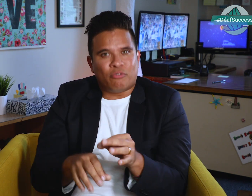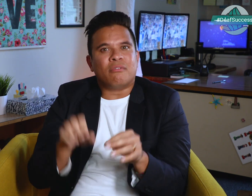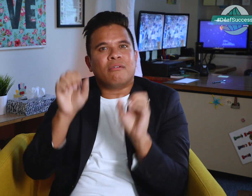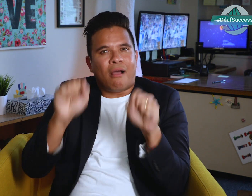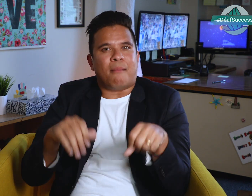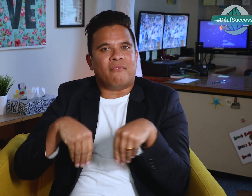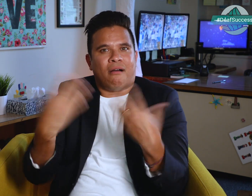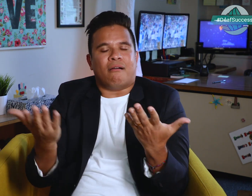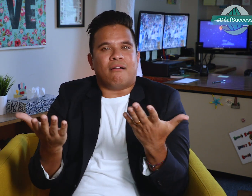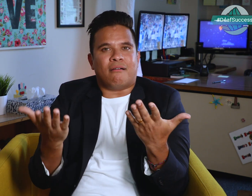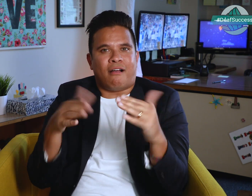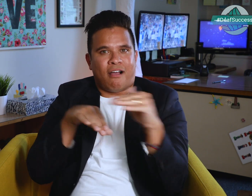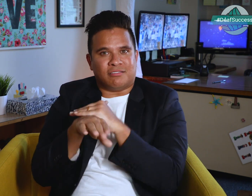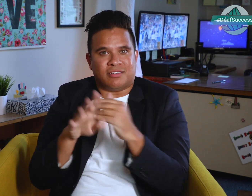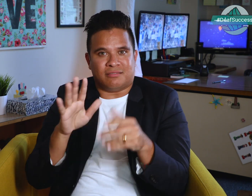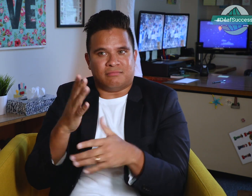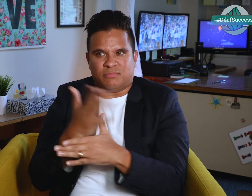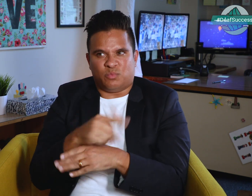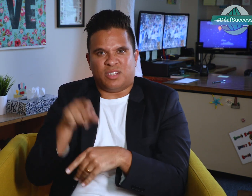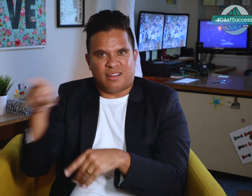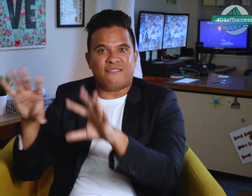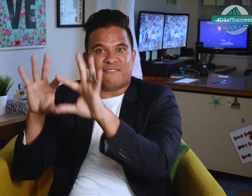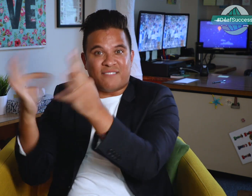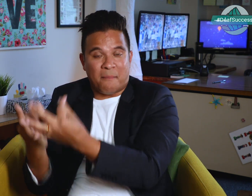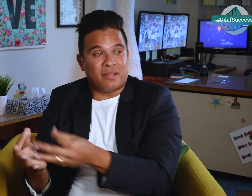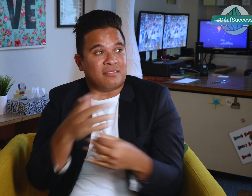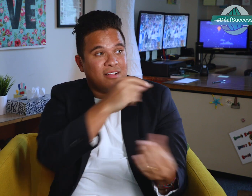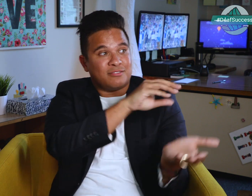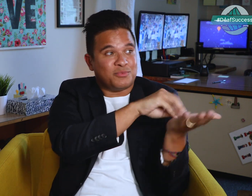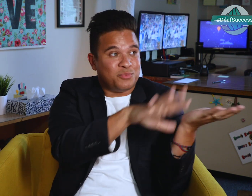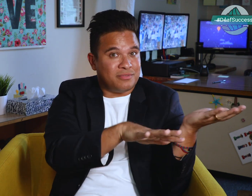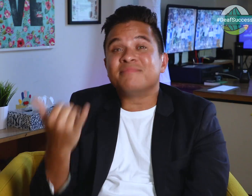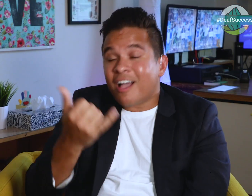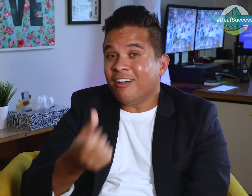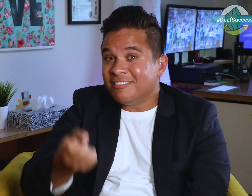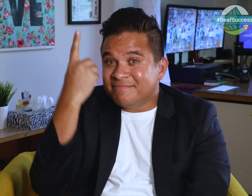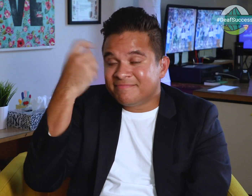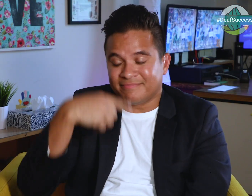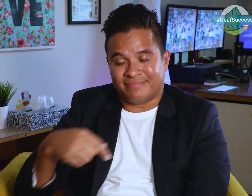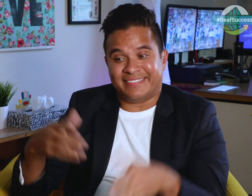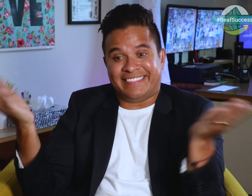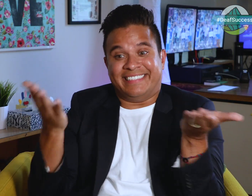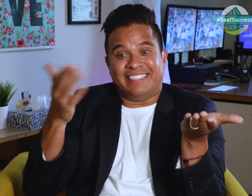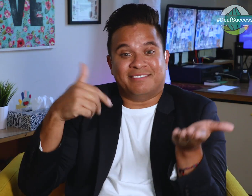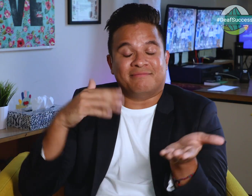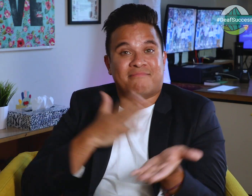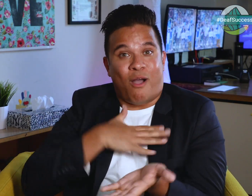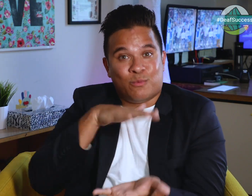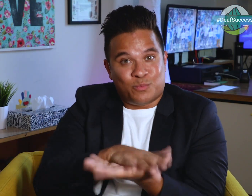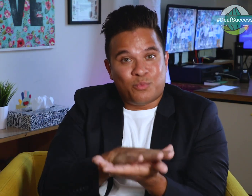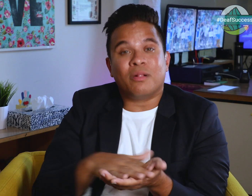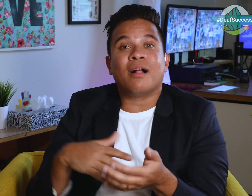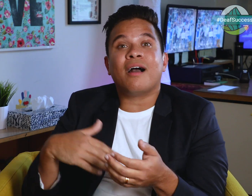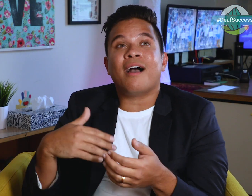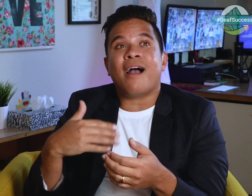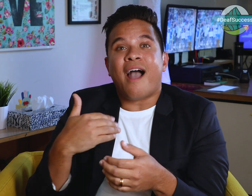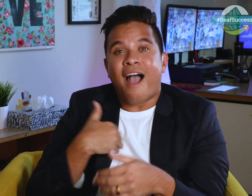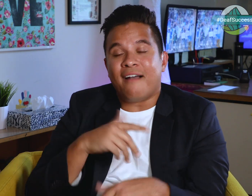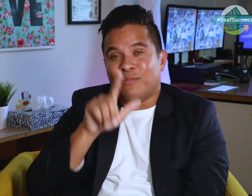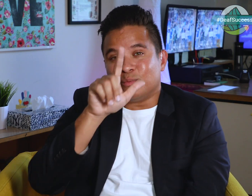We have trilingual interpreters who can provide communication access between the student and their families. Here at my school, we have families who